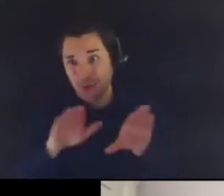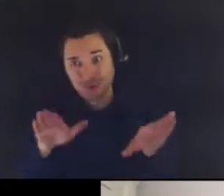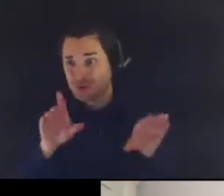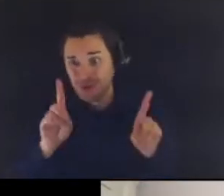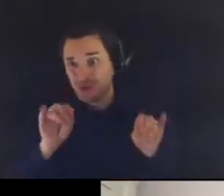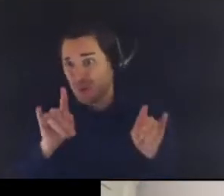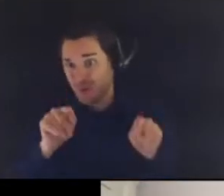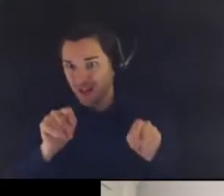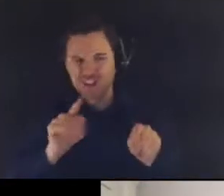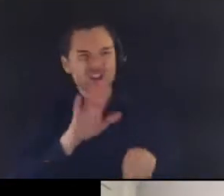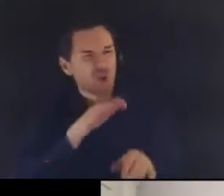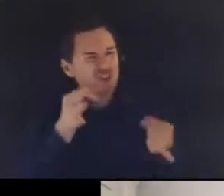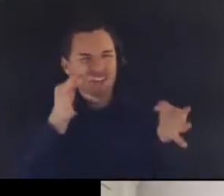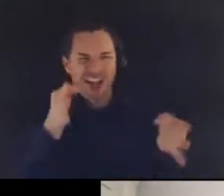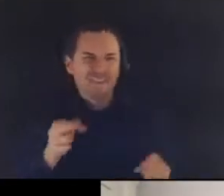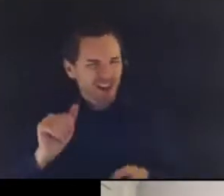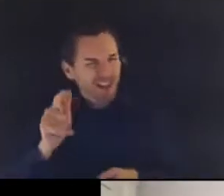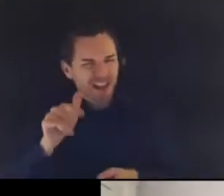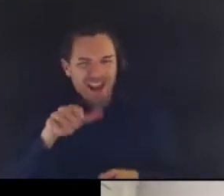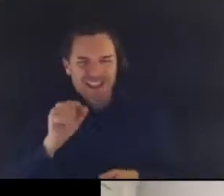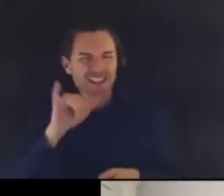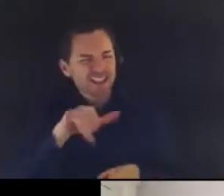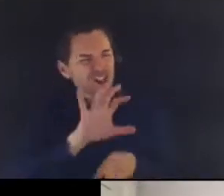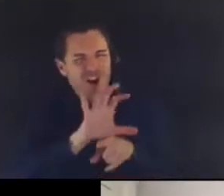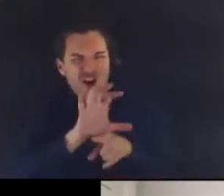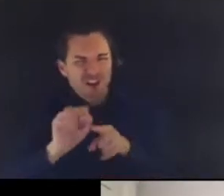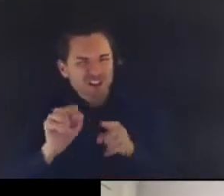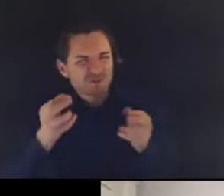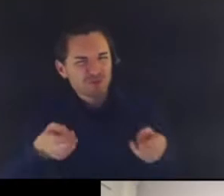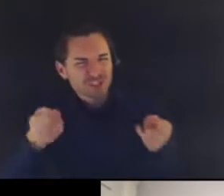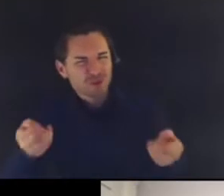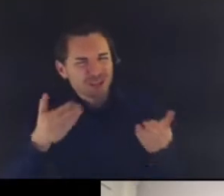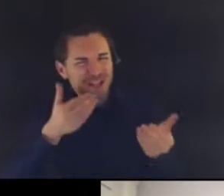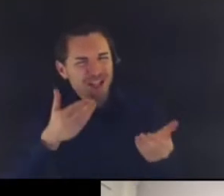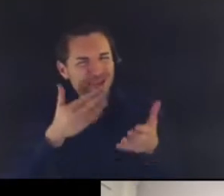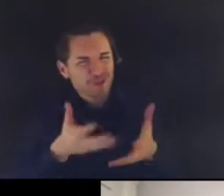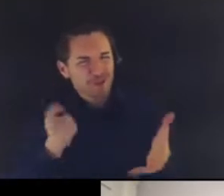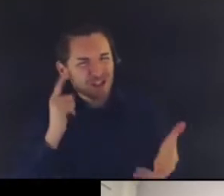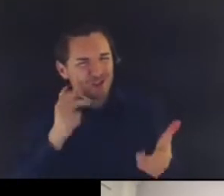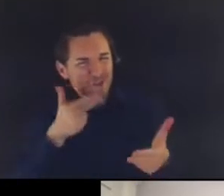you so much for mentioning that . Let s move on to Alex to hear from him.